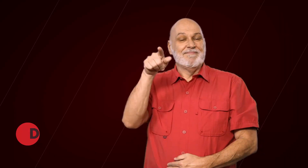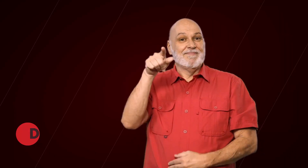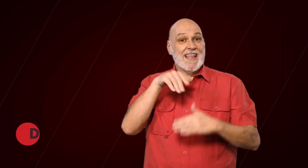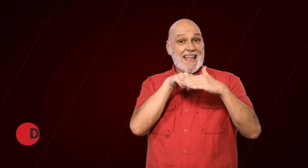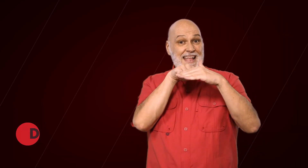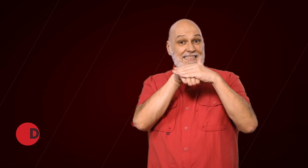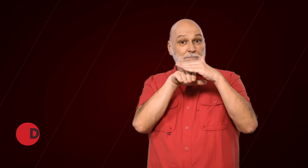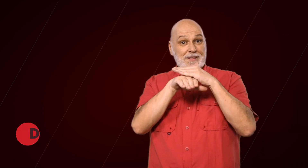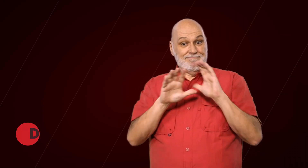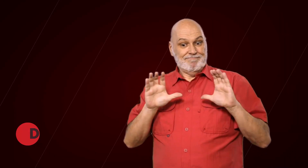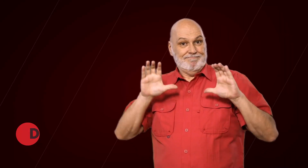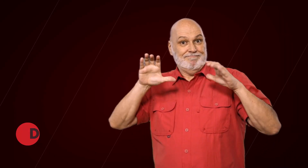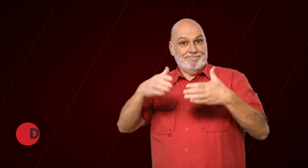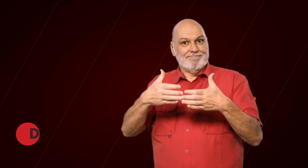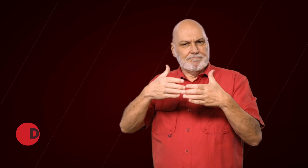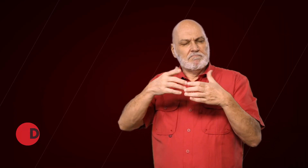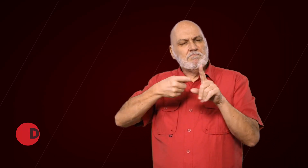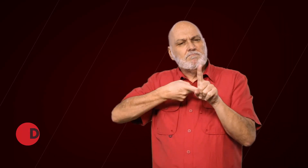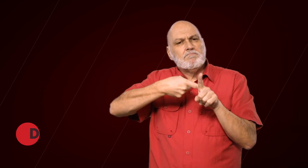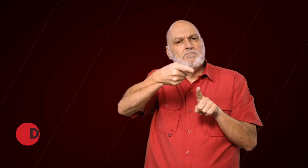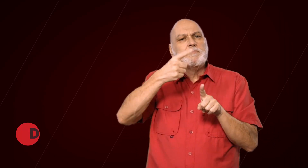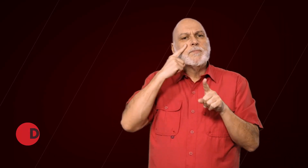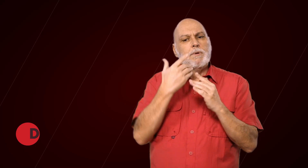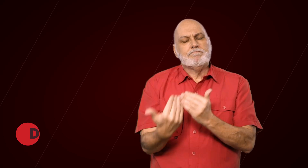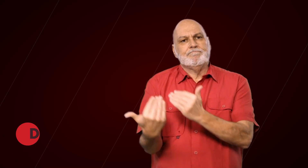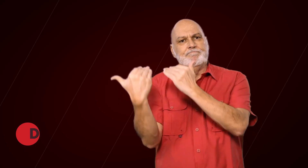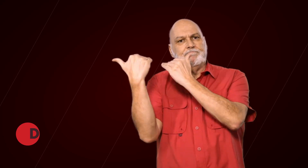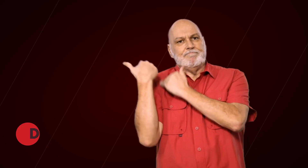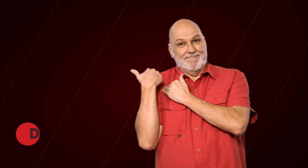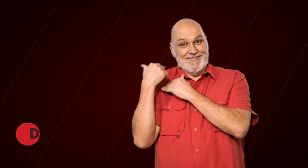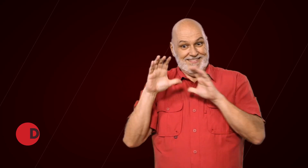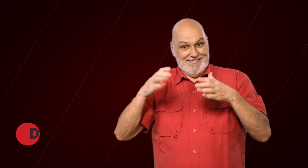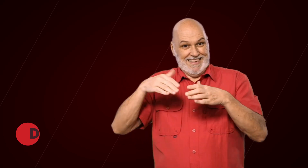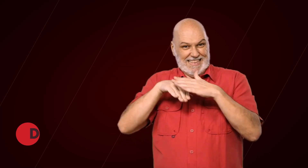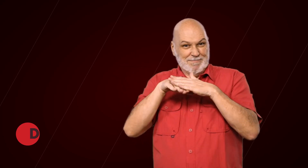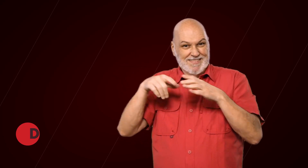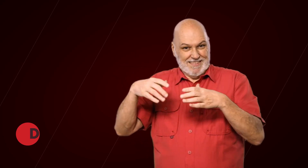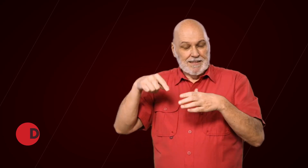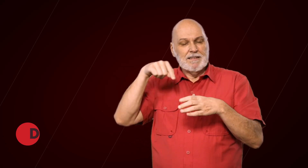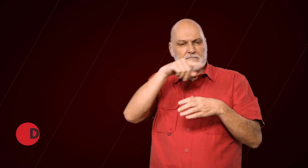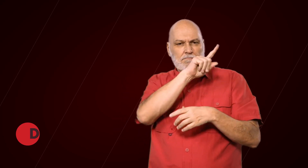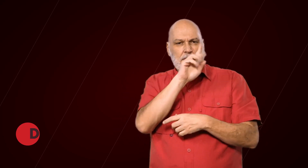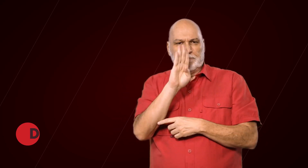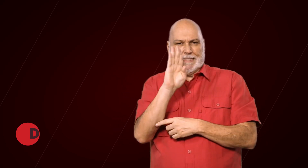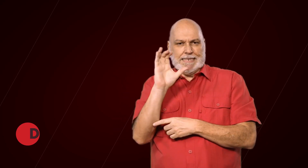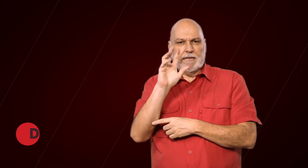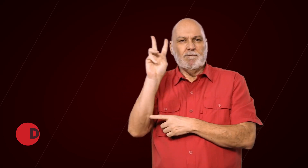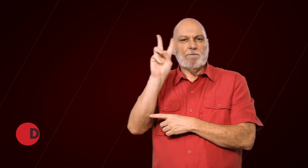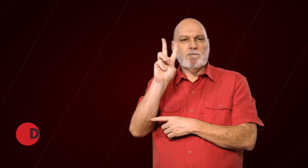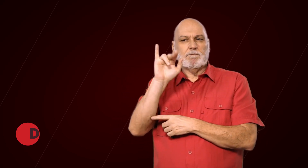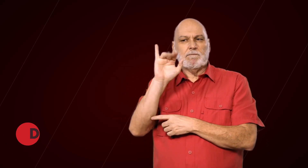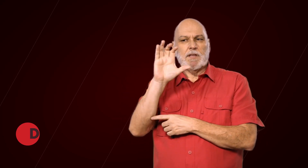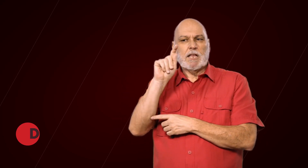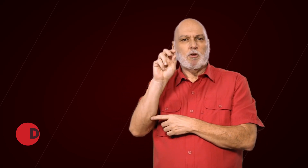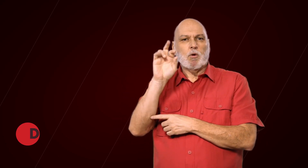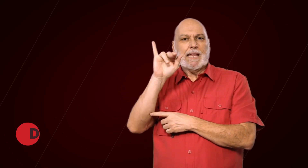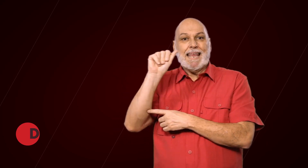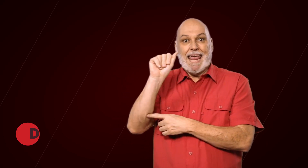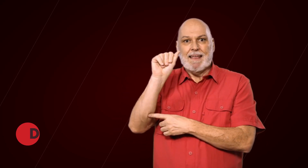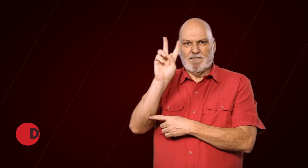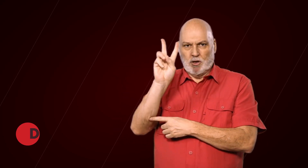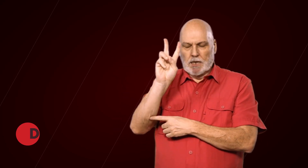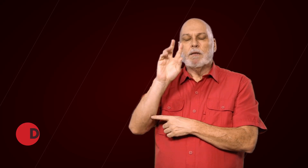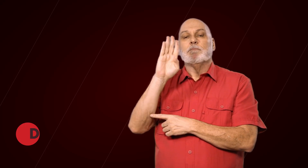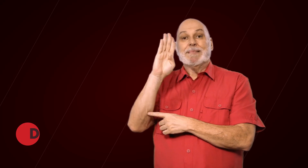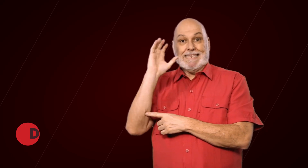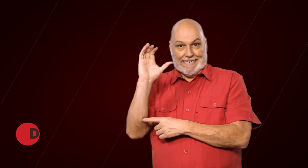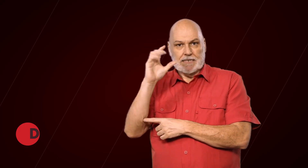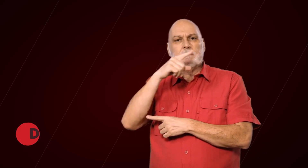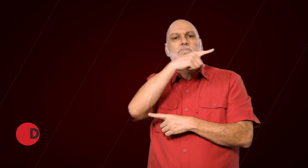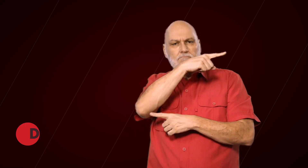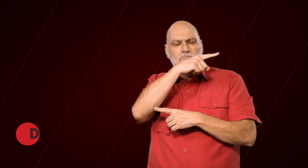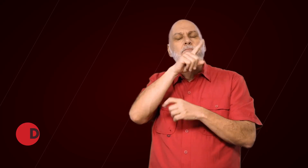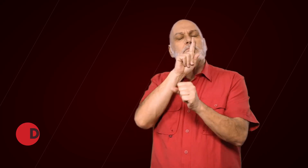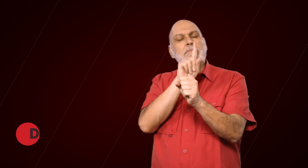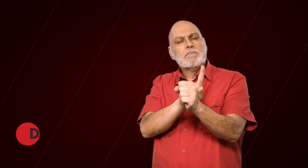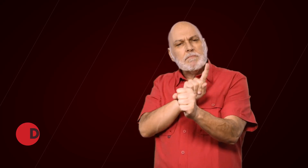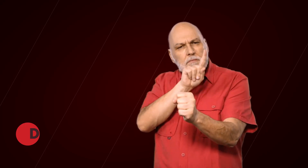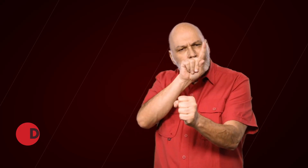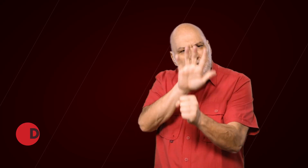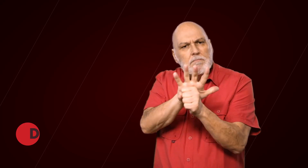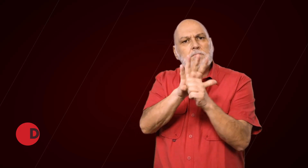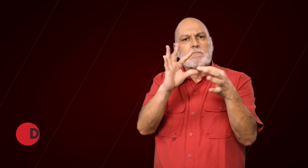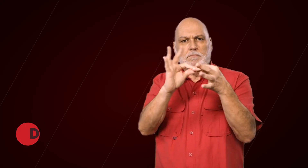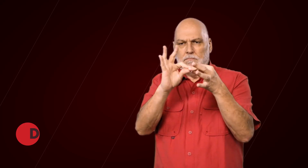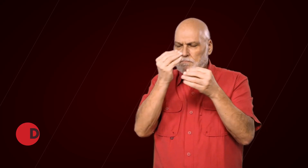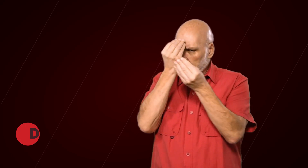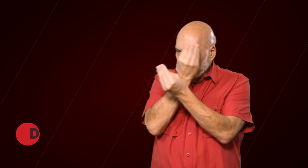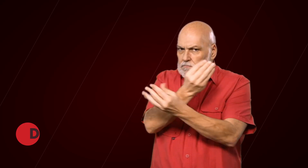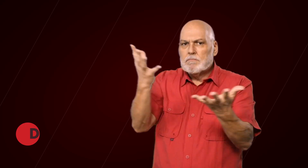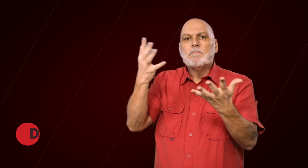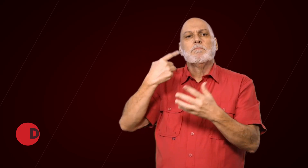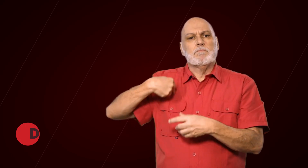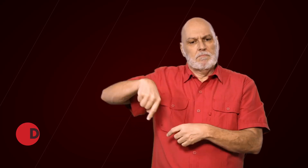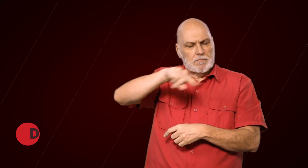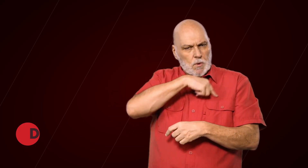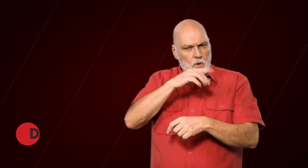[Anselmo]: The Accessibility Secretariat in Victoria BC confirms that